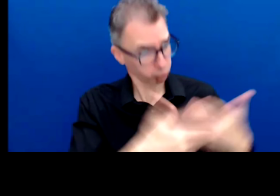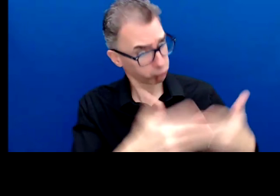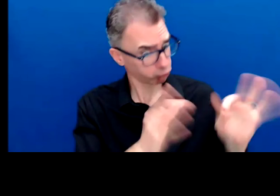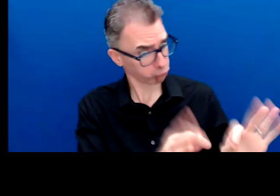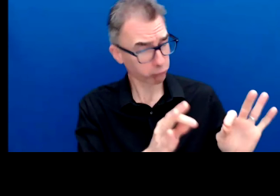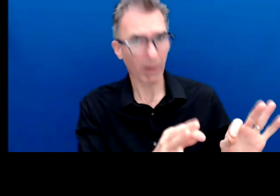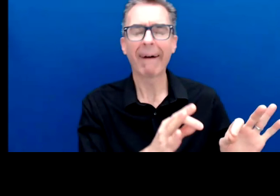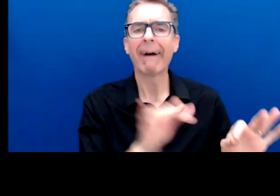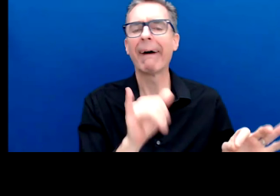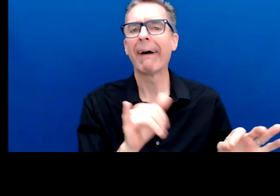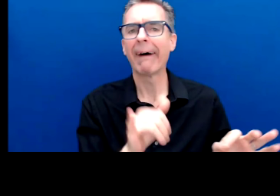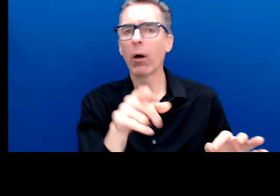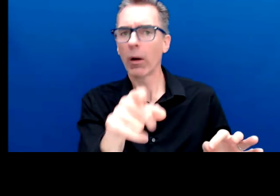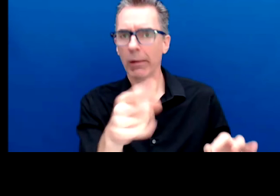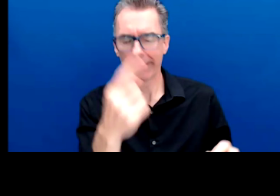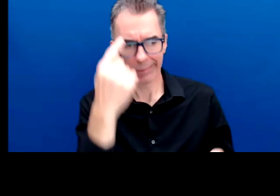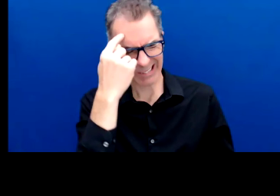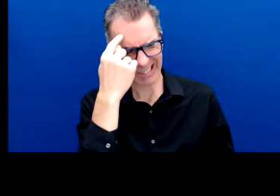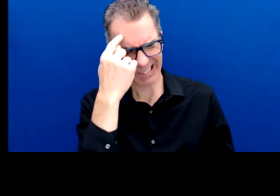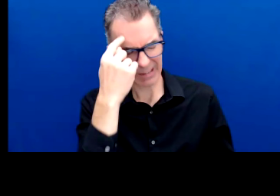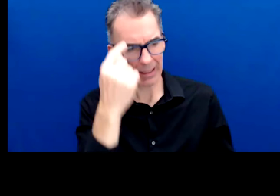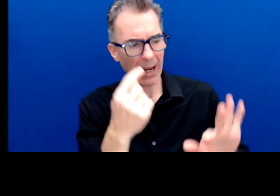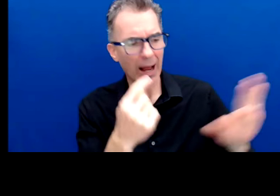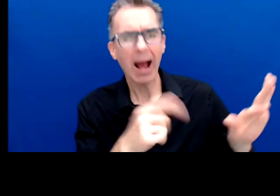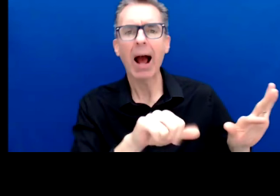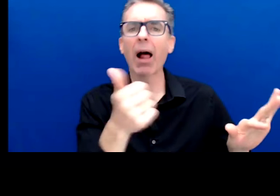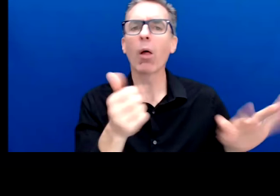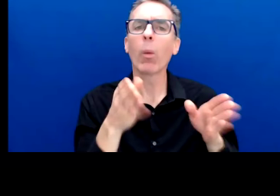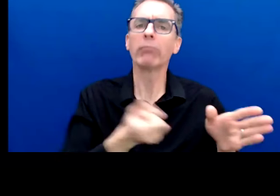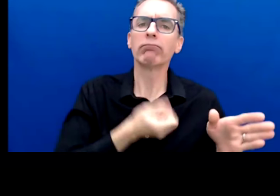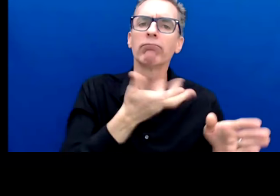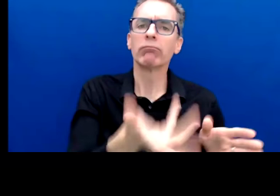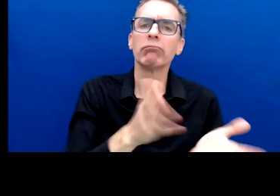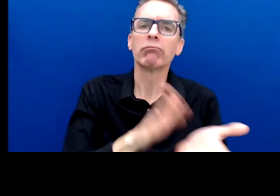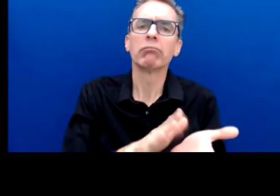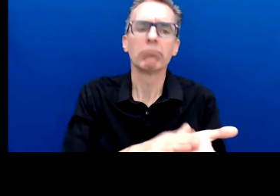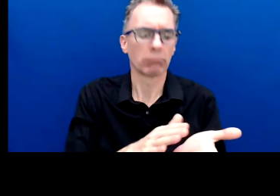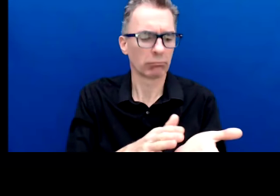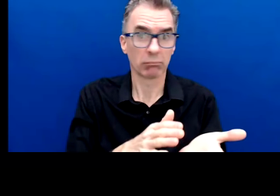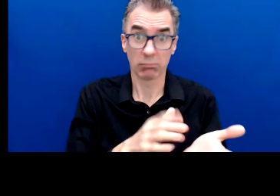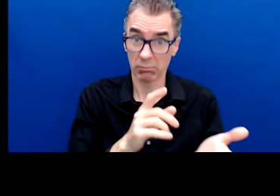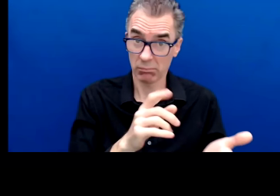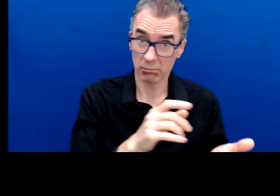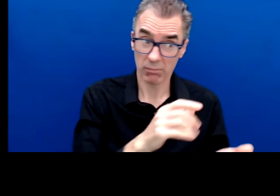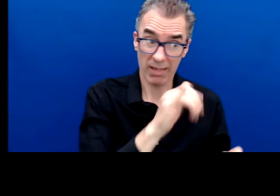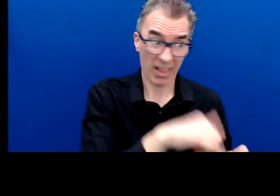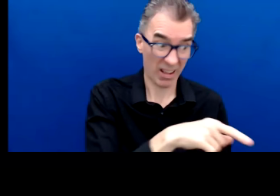find another means to give them those kudos, maybe face to face or, you know.